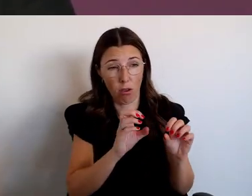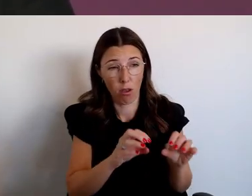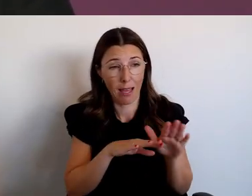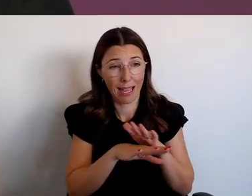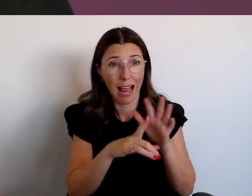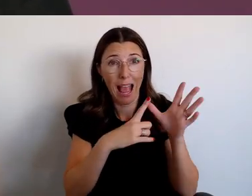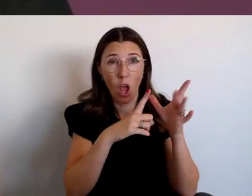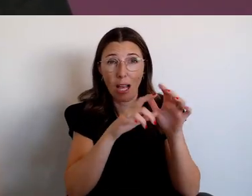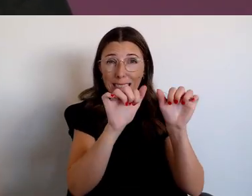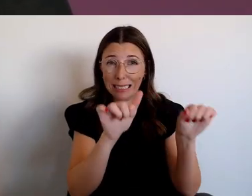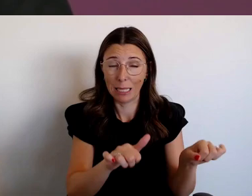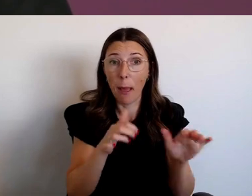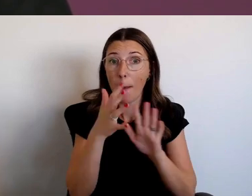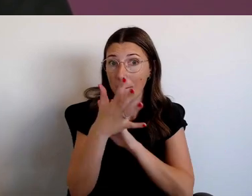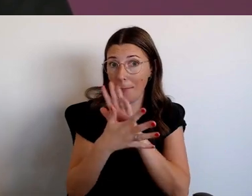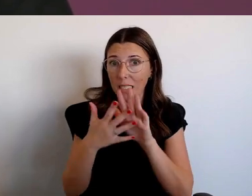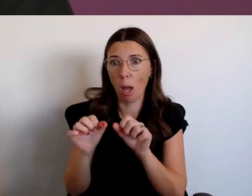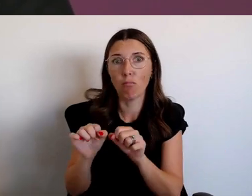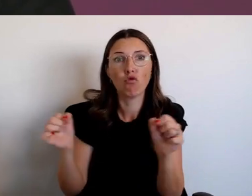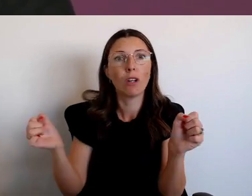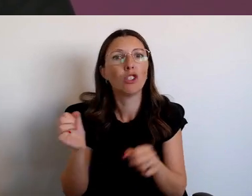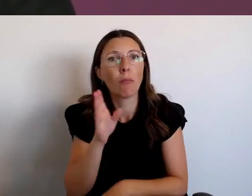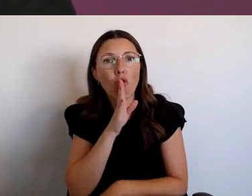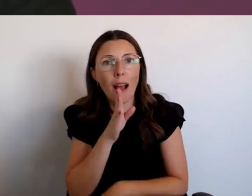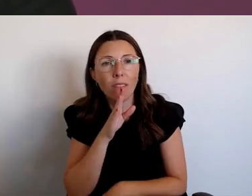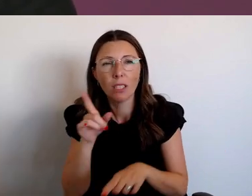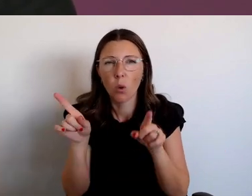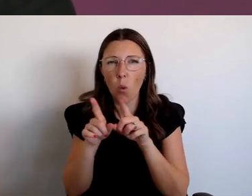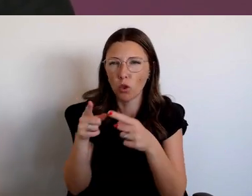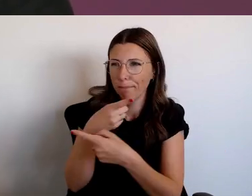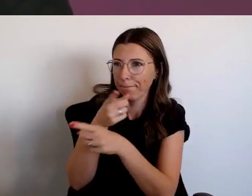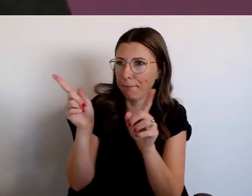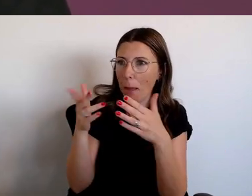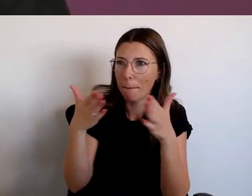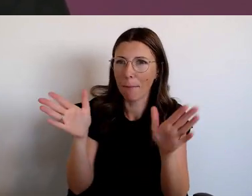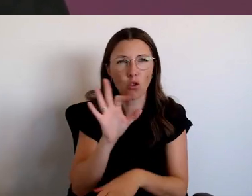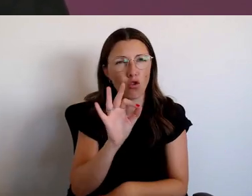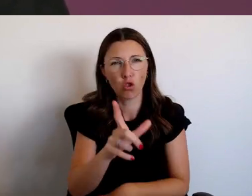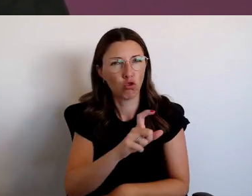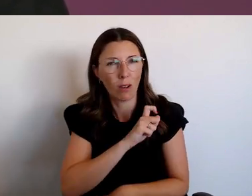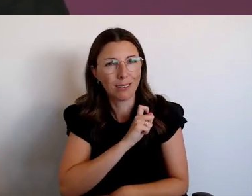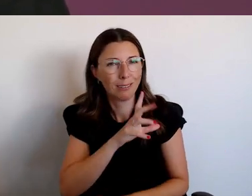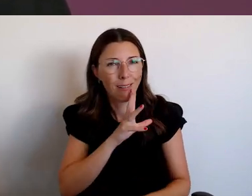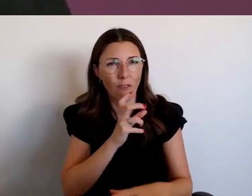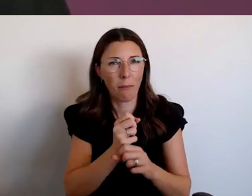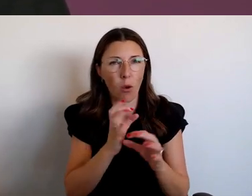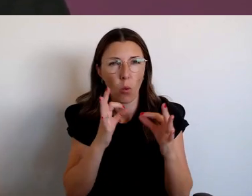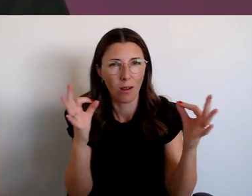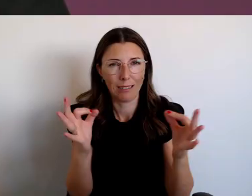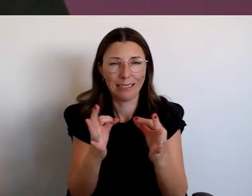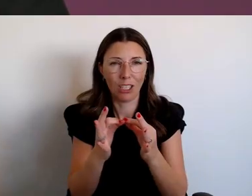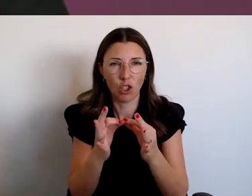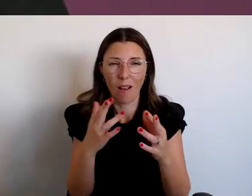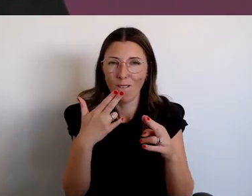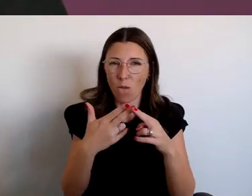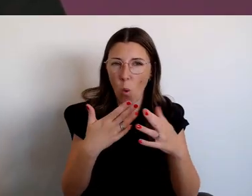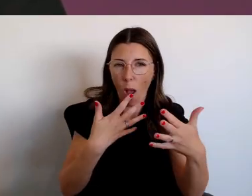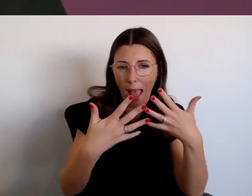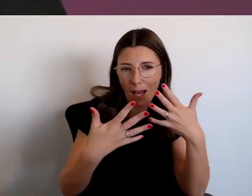of privacy, but can damage public trust in the ability of government organisations to store and handle sensitive